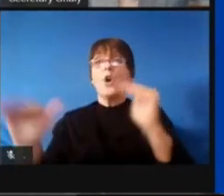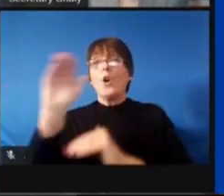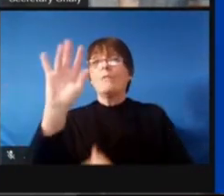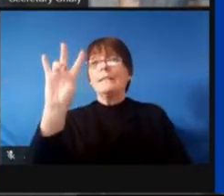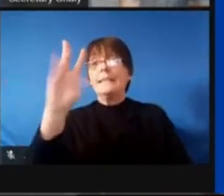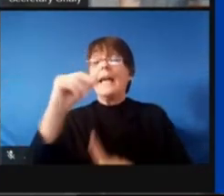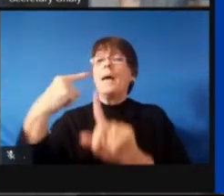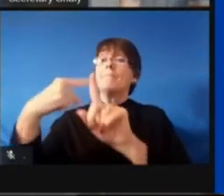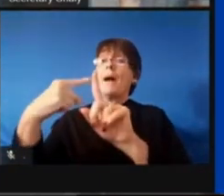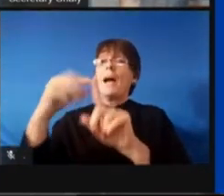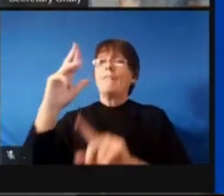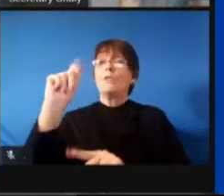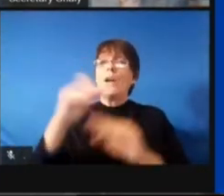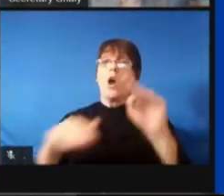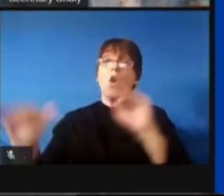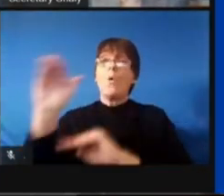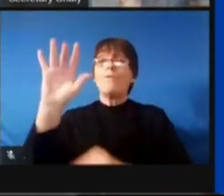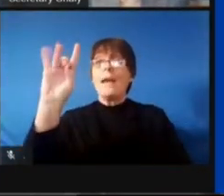TO HIGHLIGHT AGAIN WE HAVE